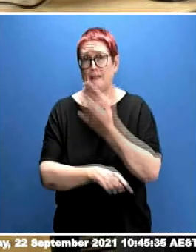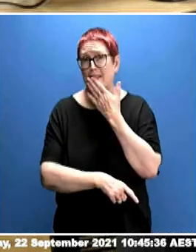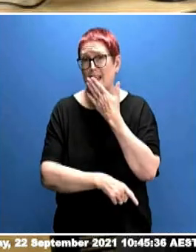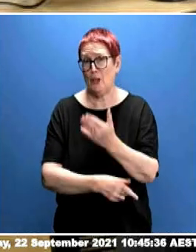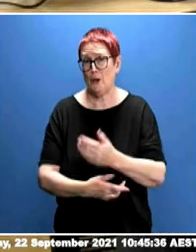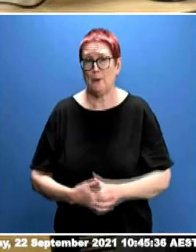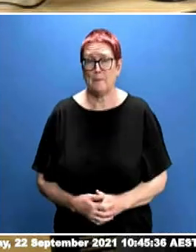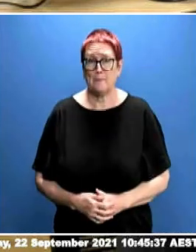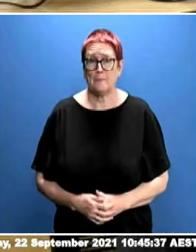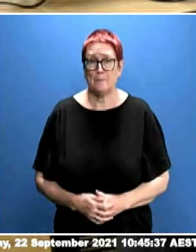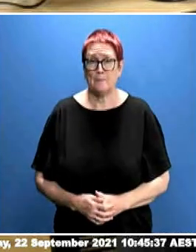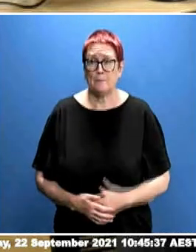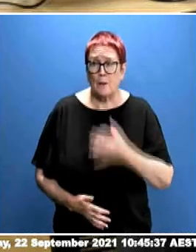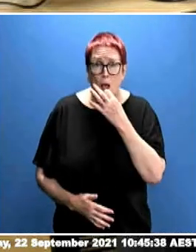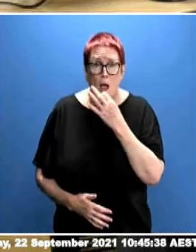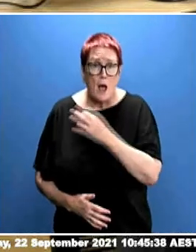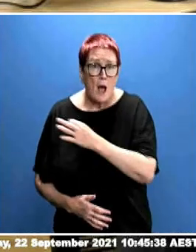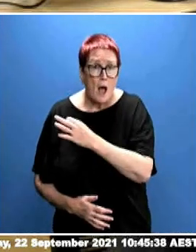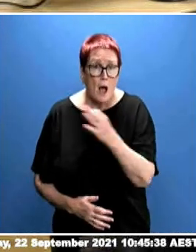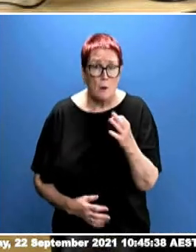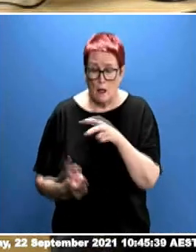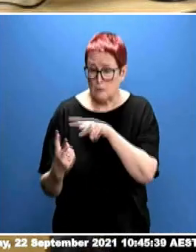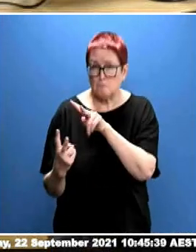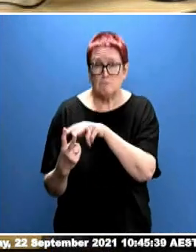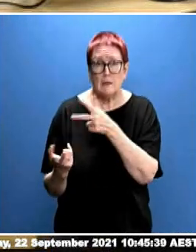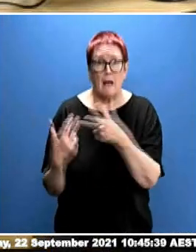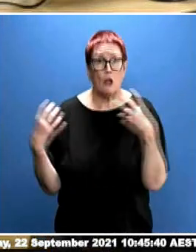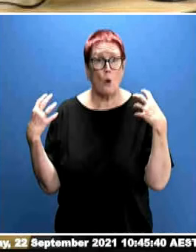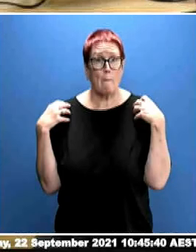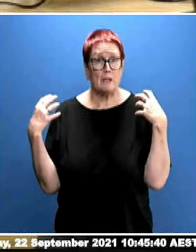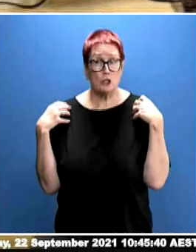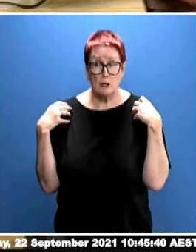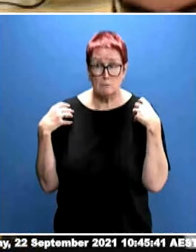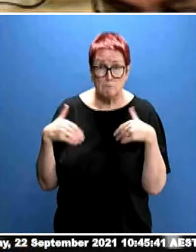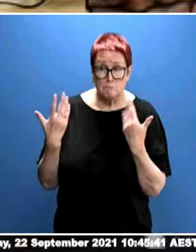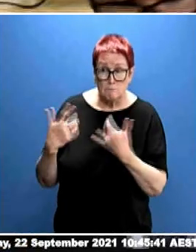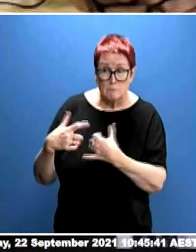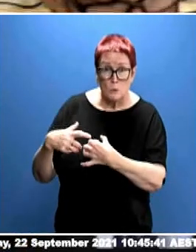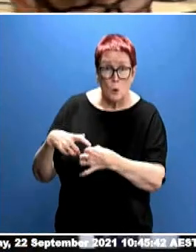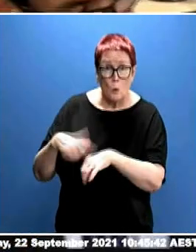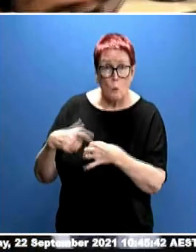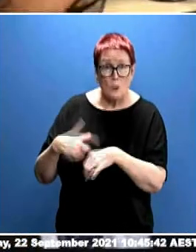I'll just ask my colleagues the other Commissioners if they have any questions to ask you.